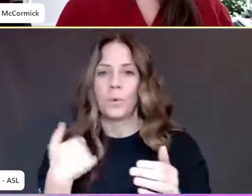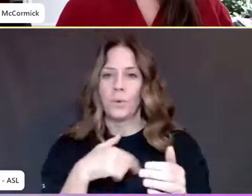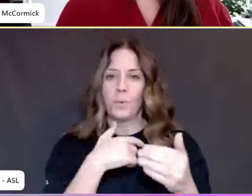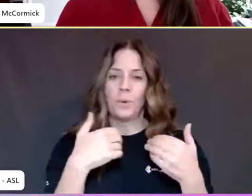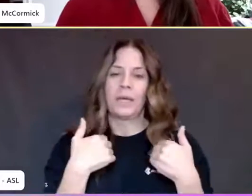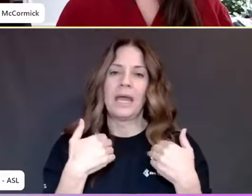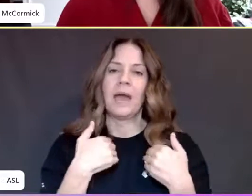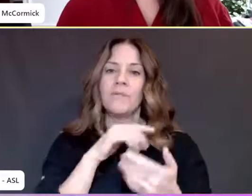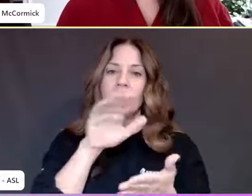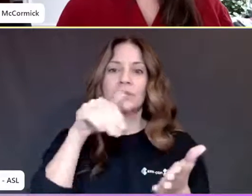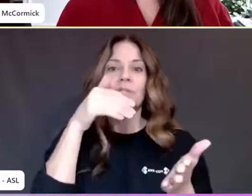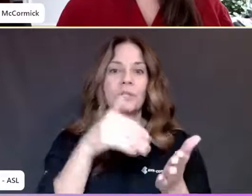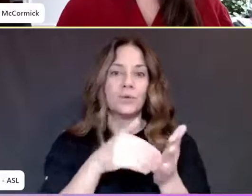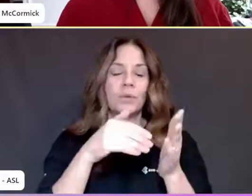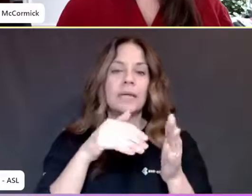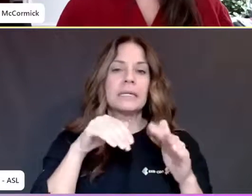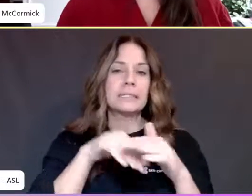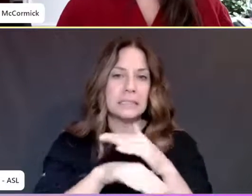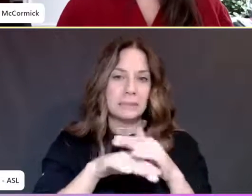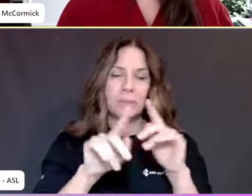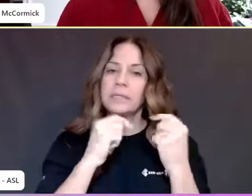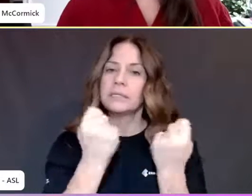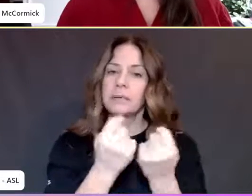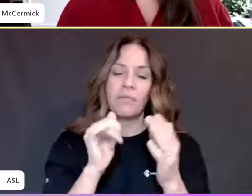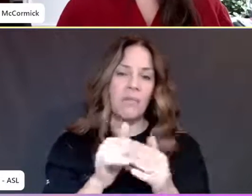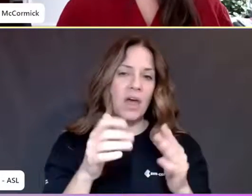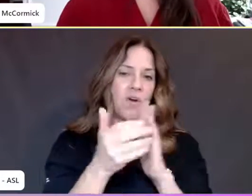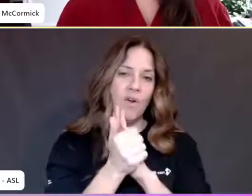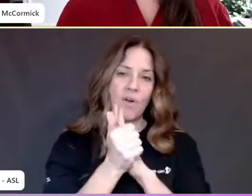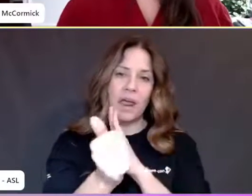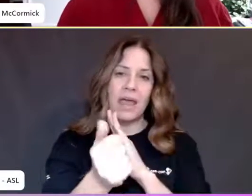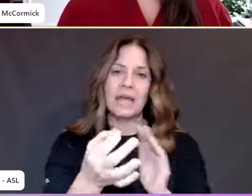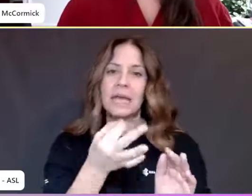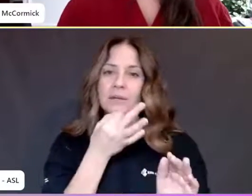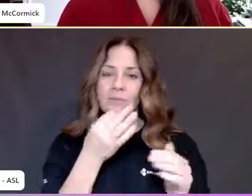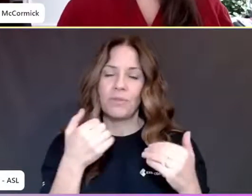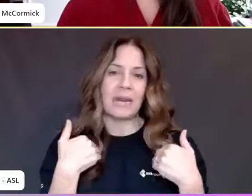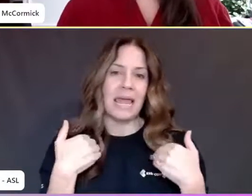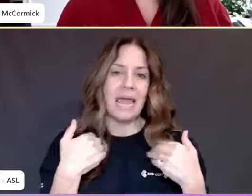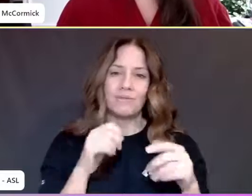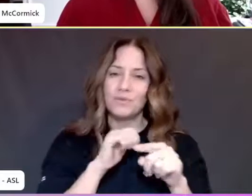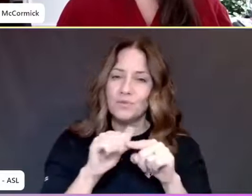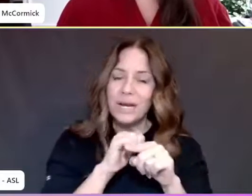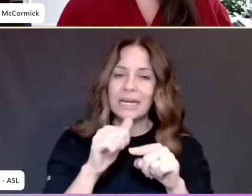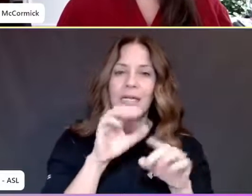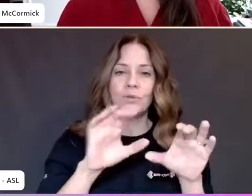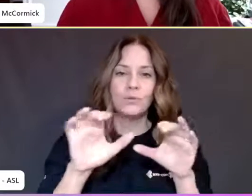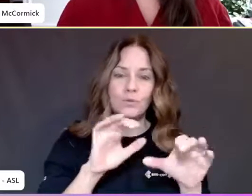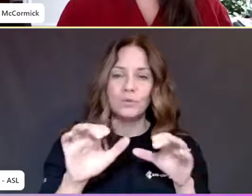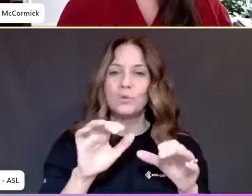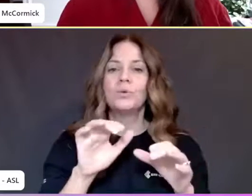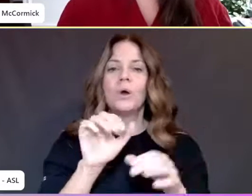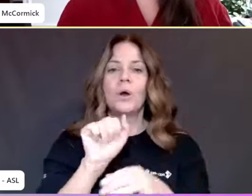we're not just using automation and tooling. [Katie McCormick]